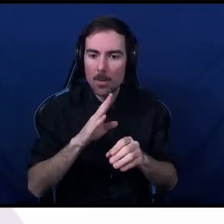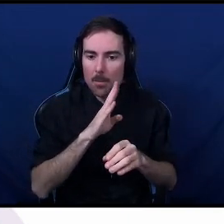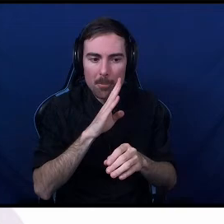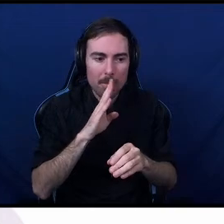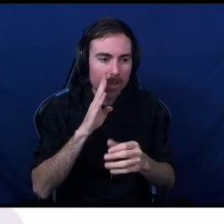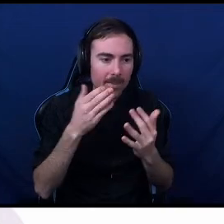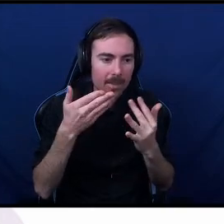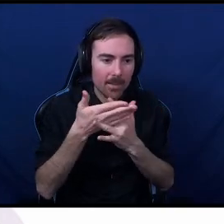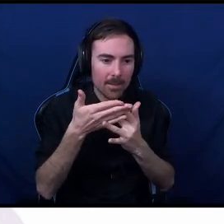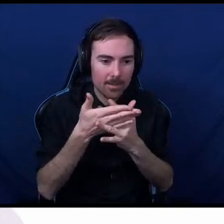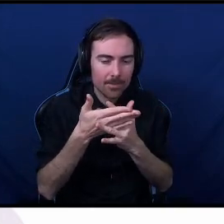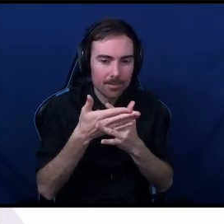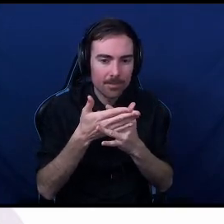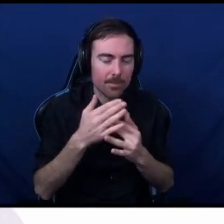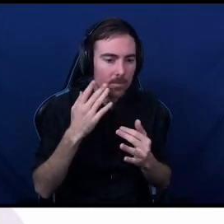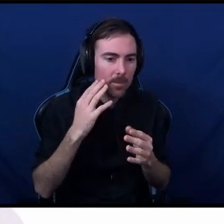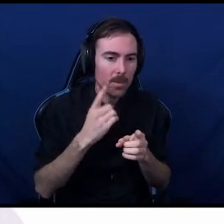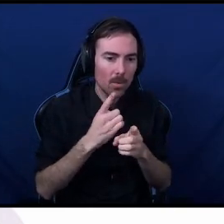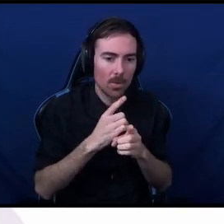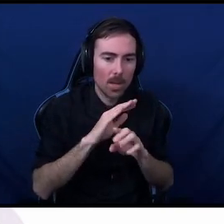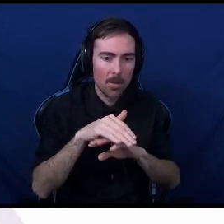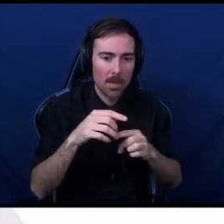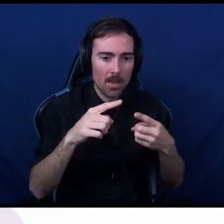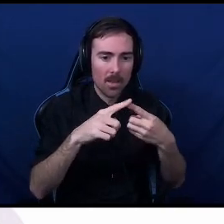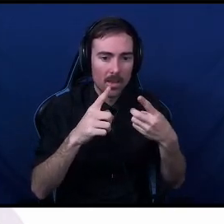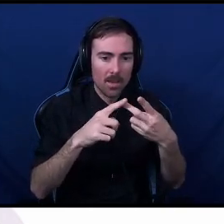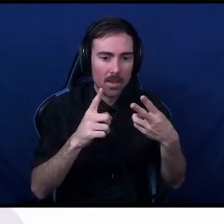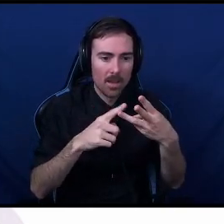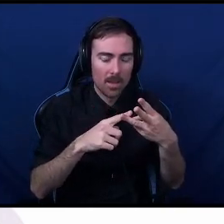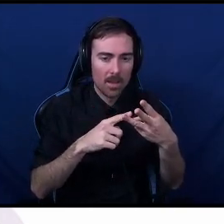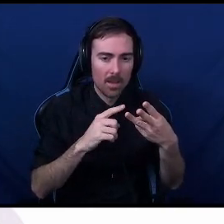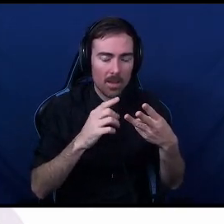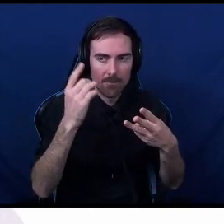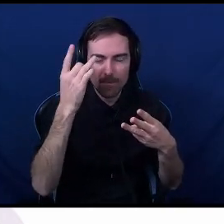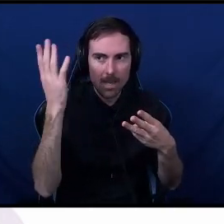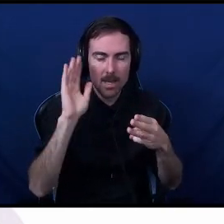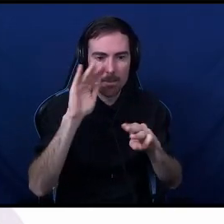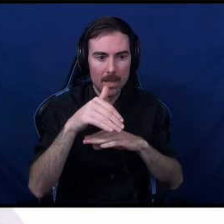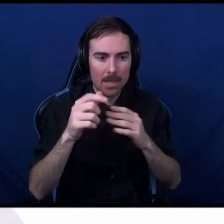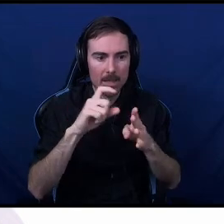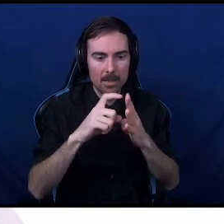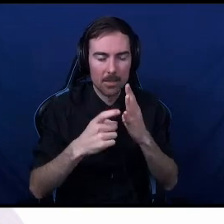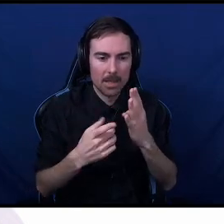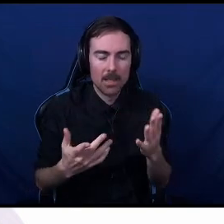diversity, equity, inclusion, disability is actually forgotten about a whole lot, a whole lot of time. And so we need to